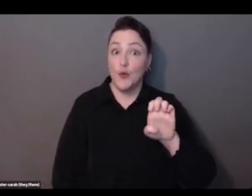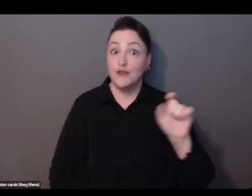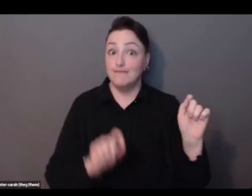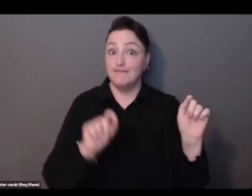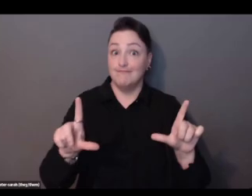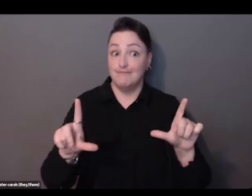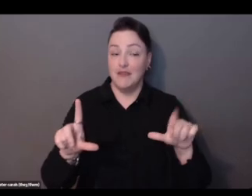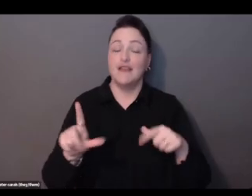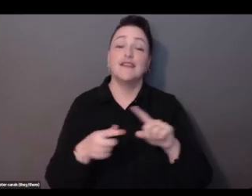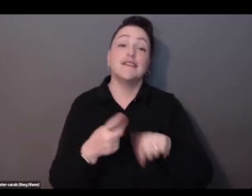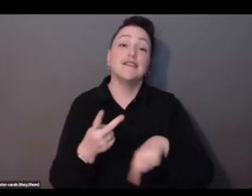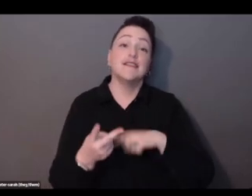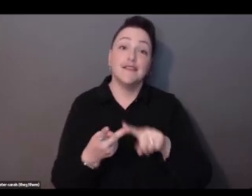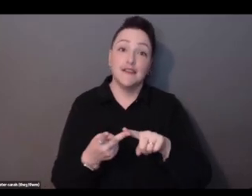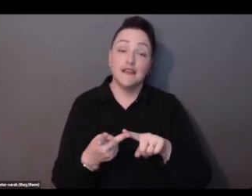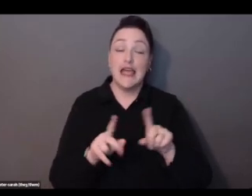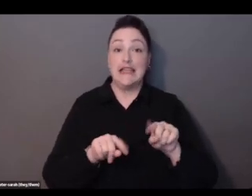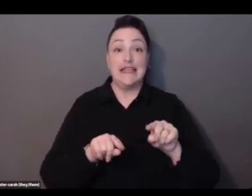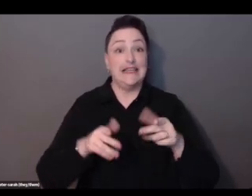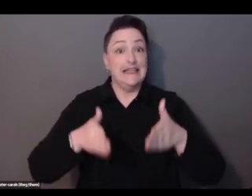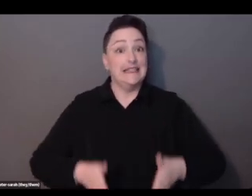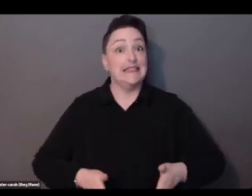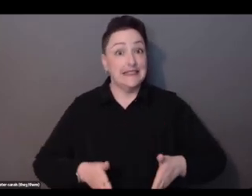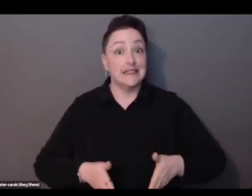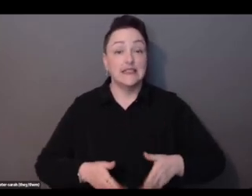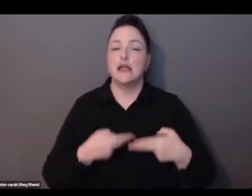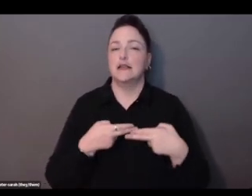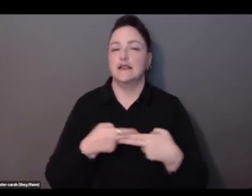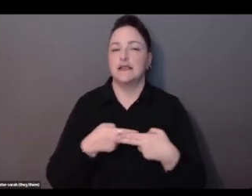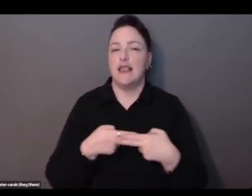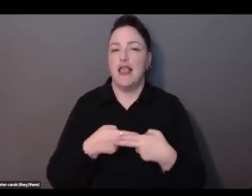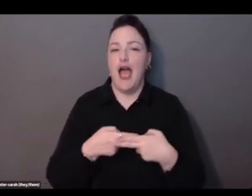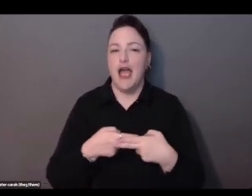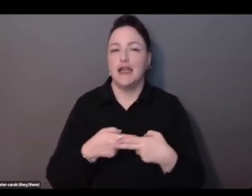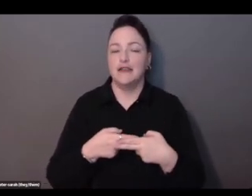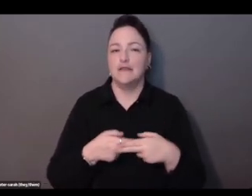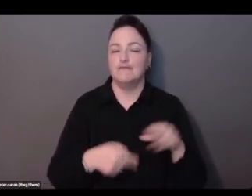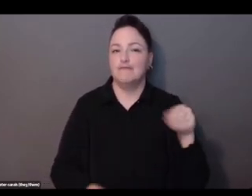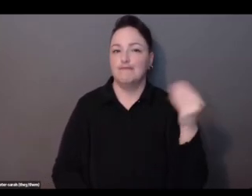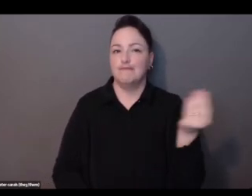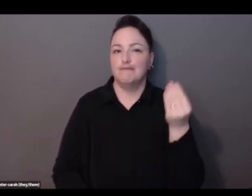all attendees that will come with a copy of the webinar recording as well.